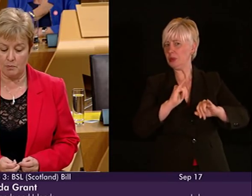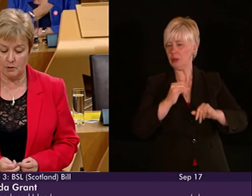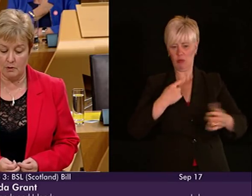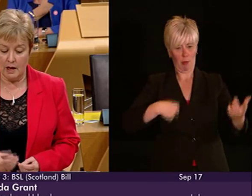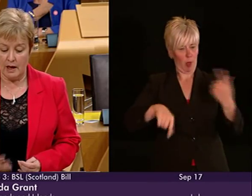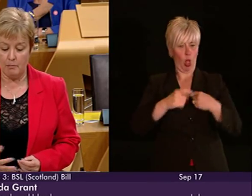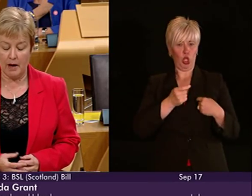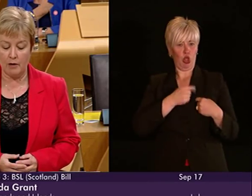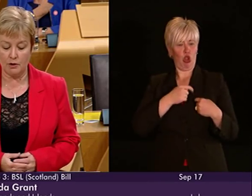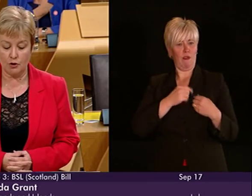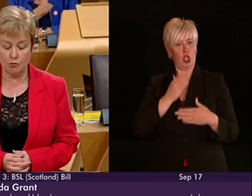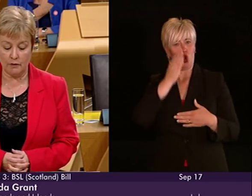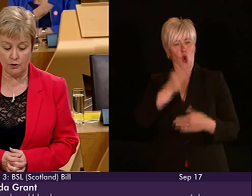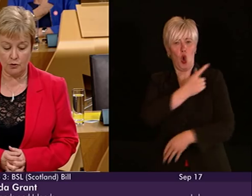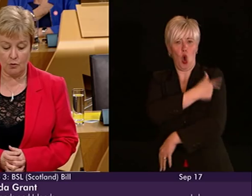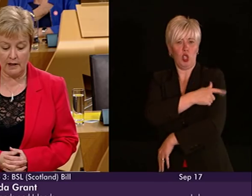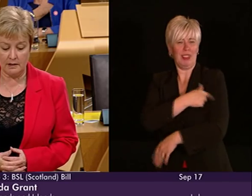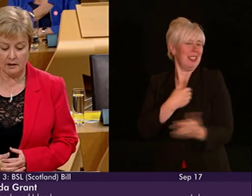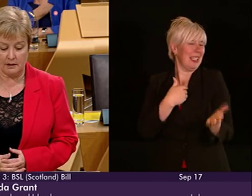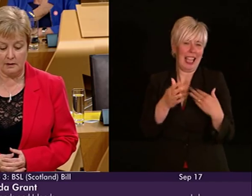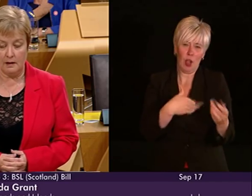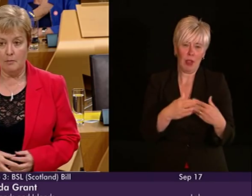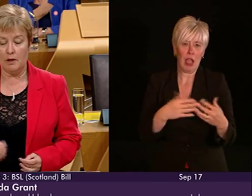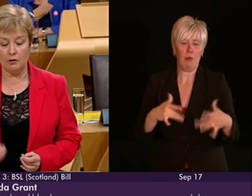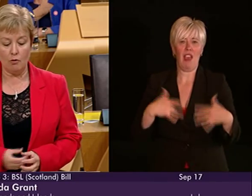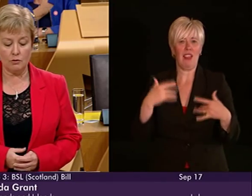hospital. How much more so would we be if we were so isolated?